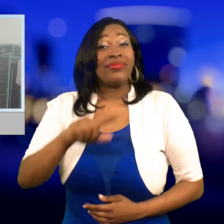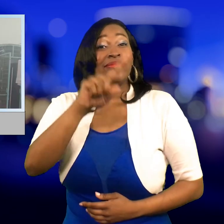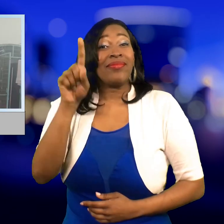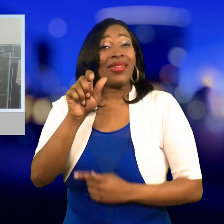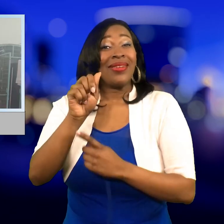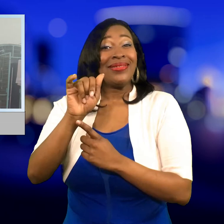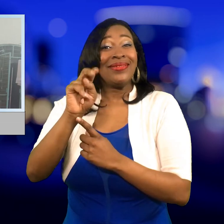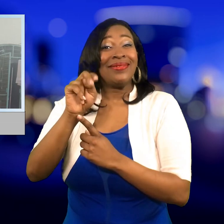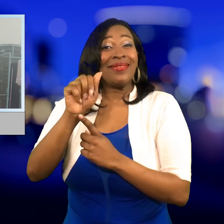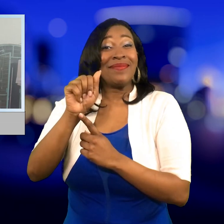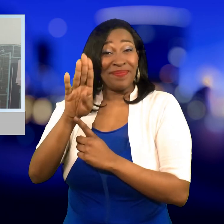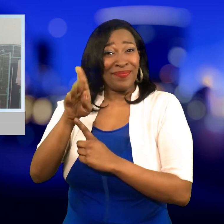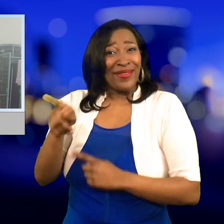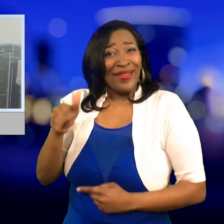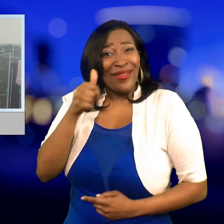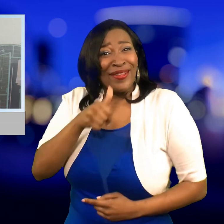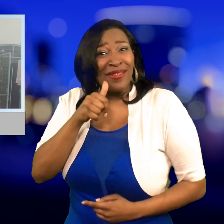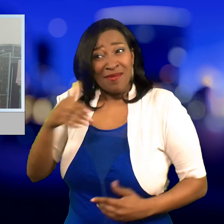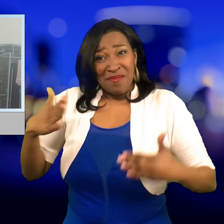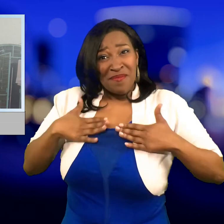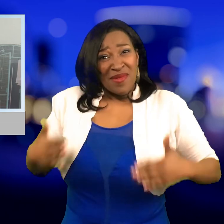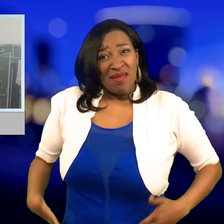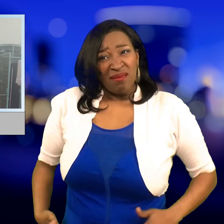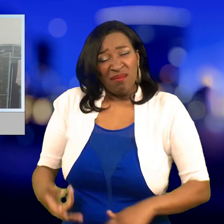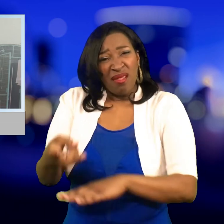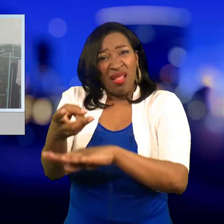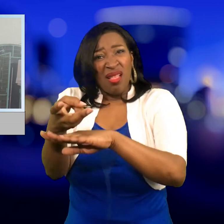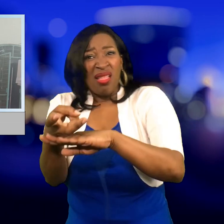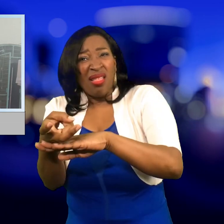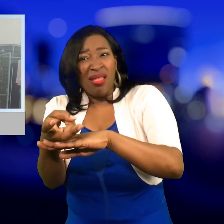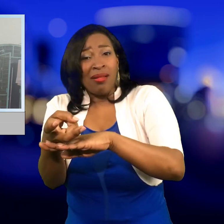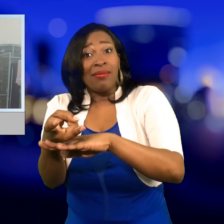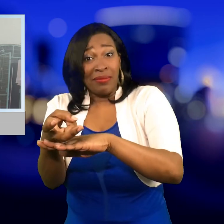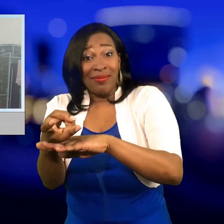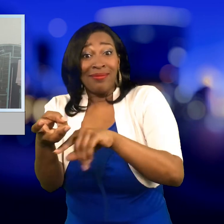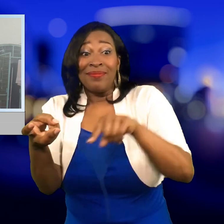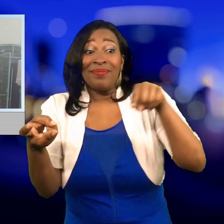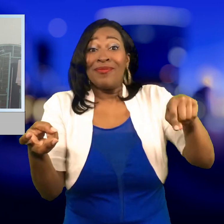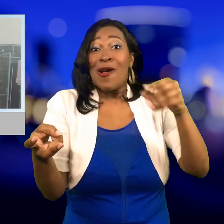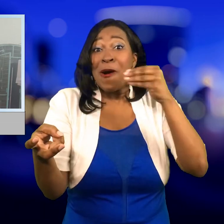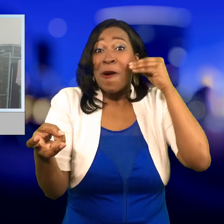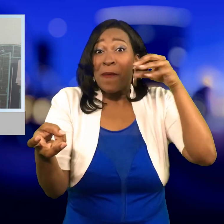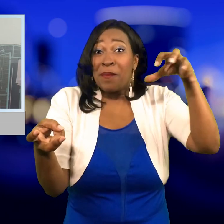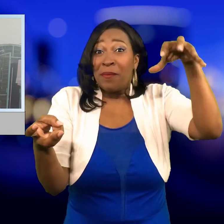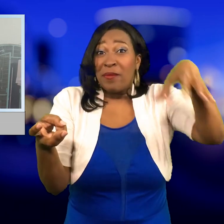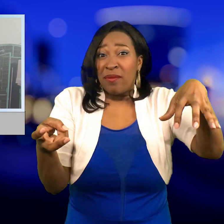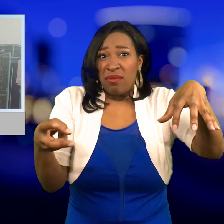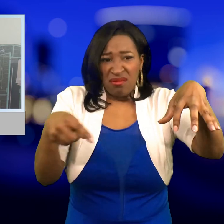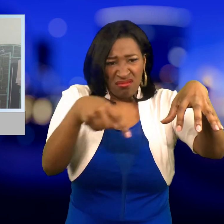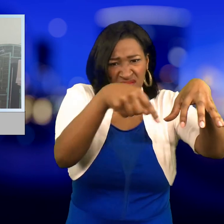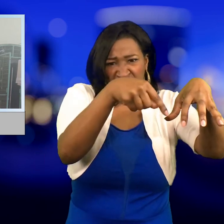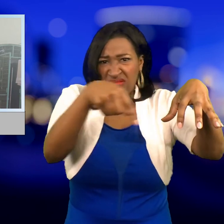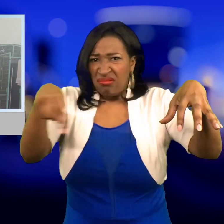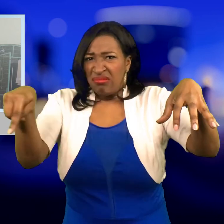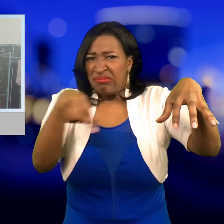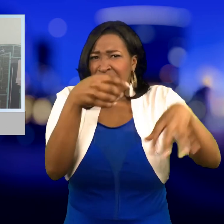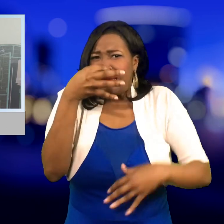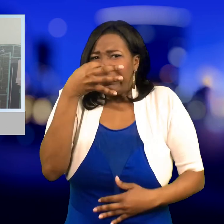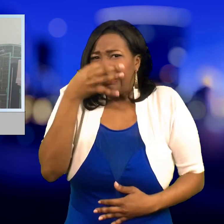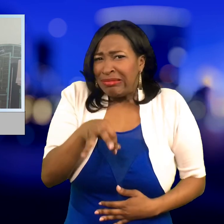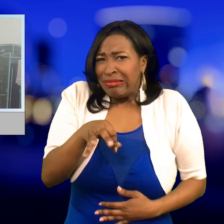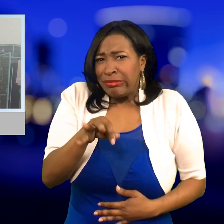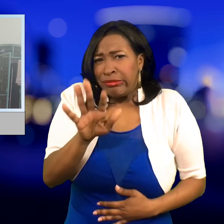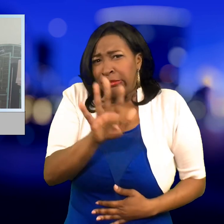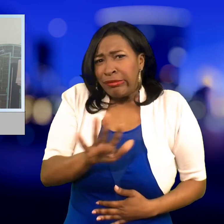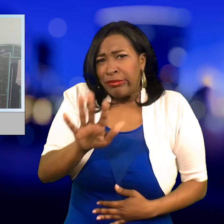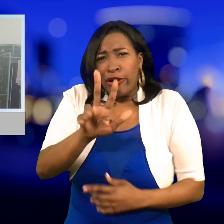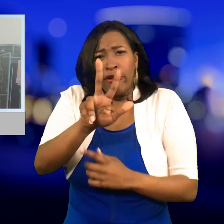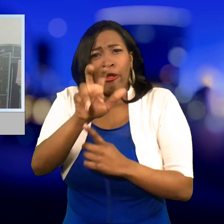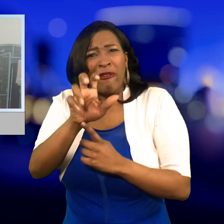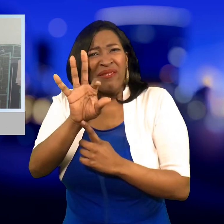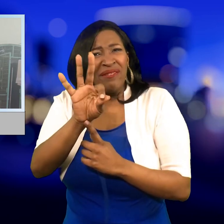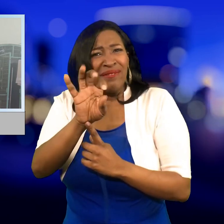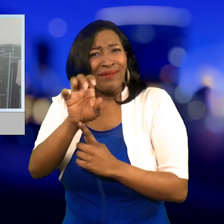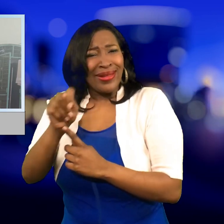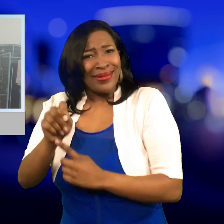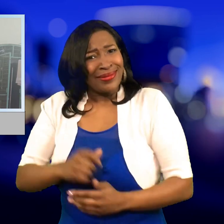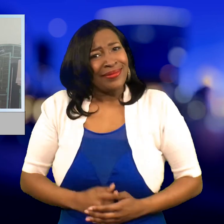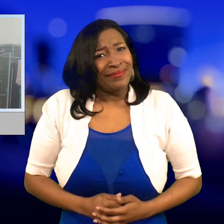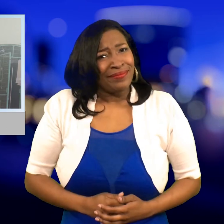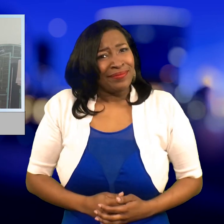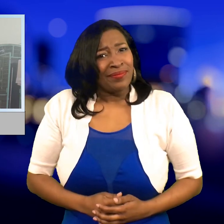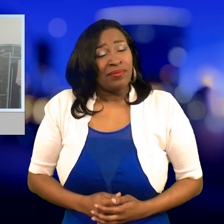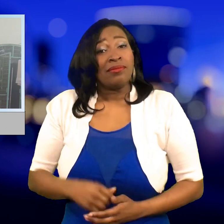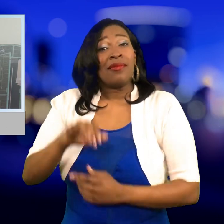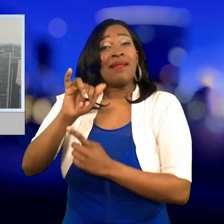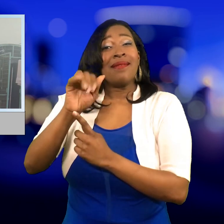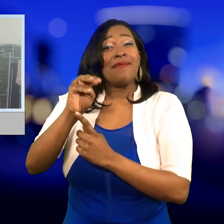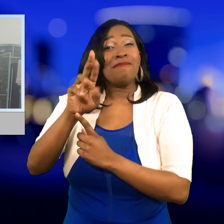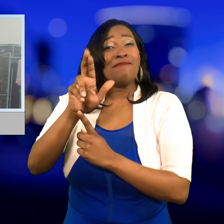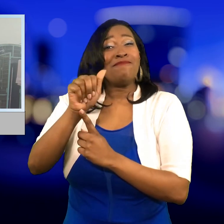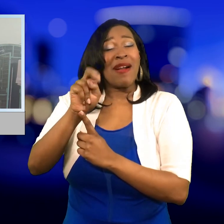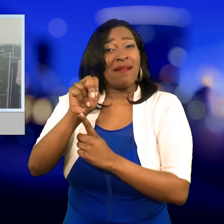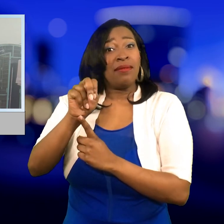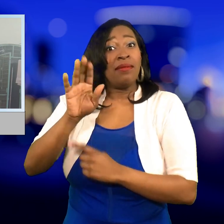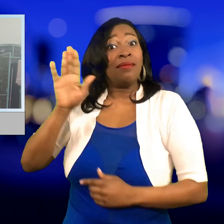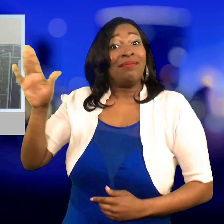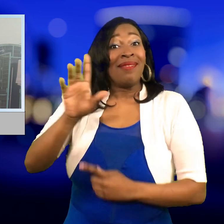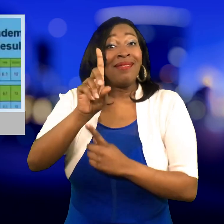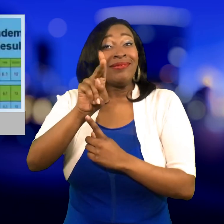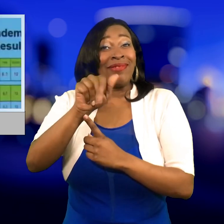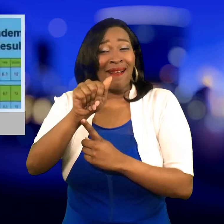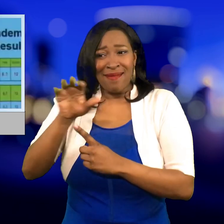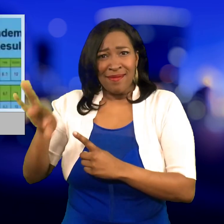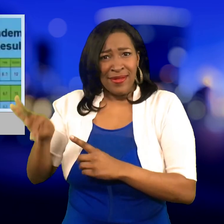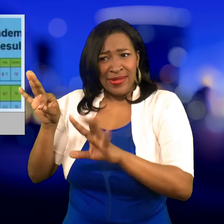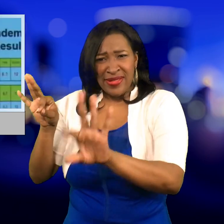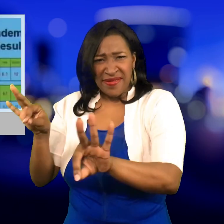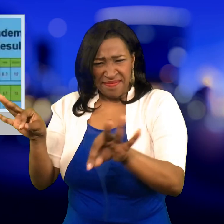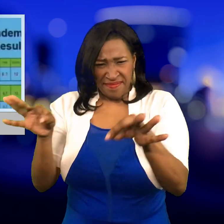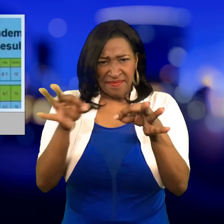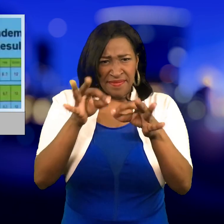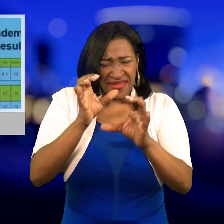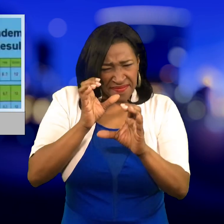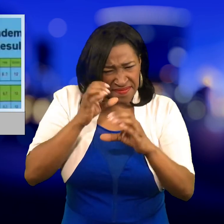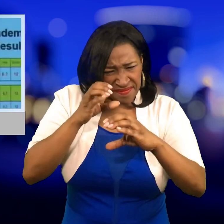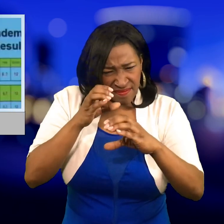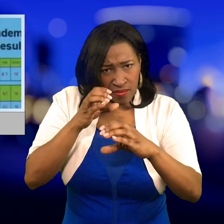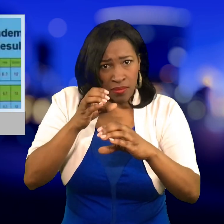Officials say Imran's DNA matched samples found on Zainab's body, which was dumped about